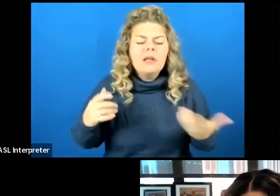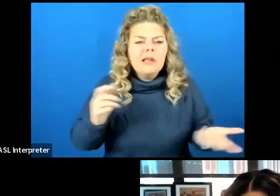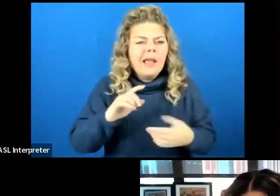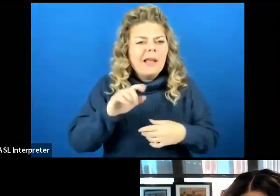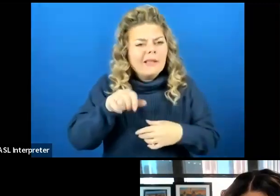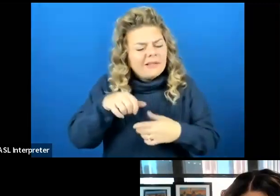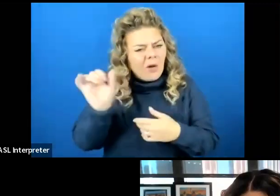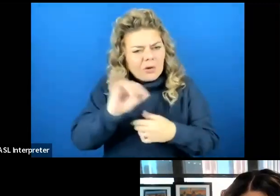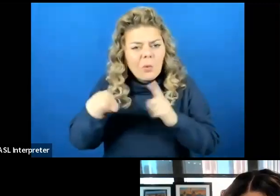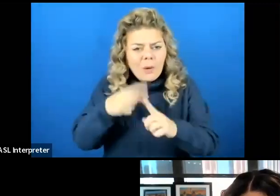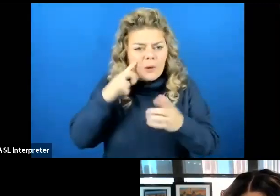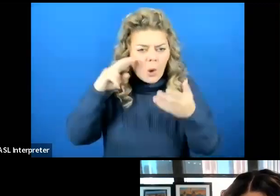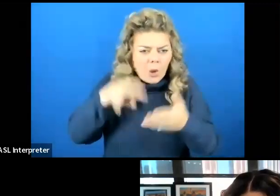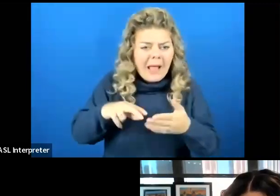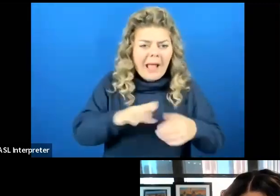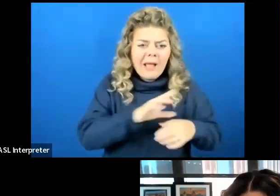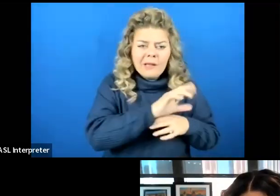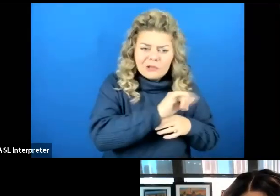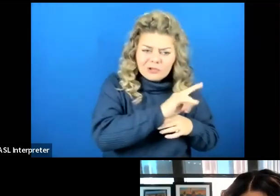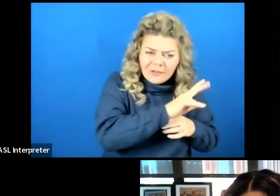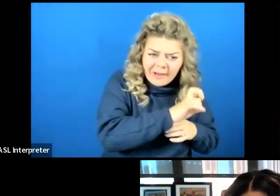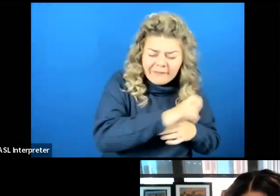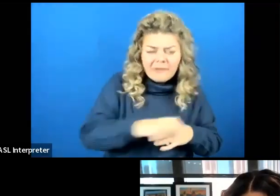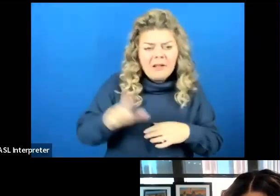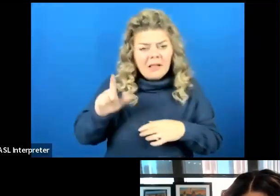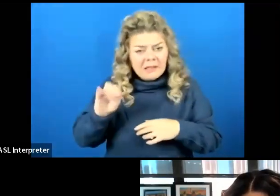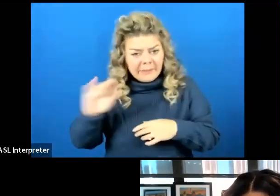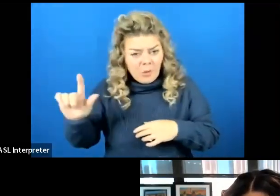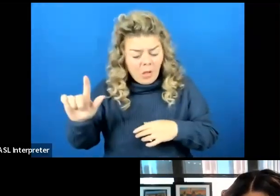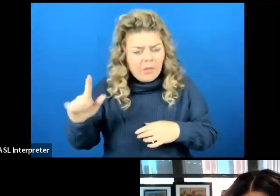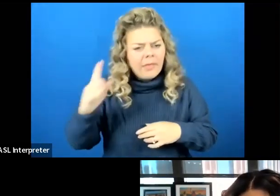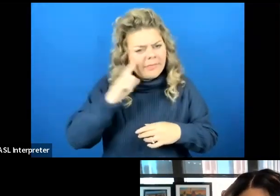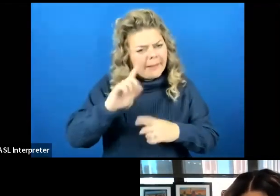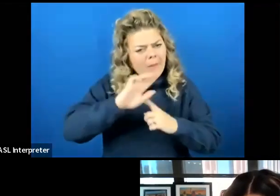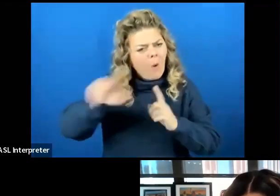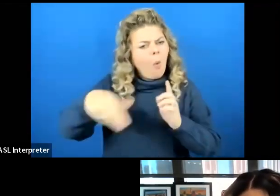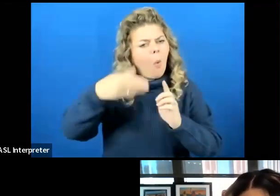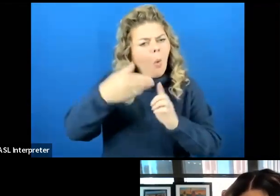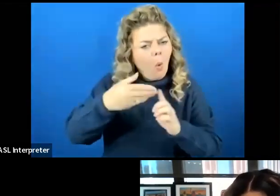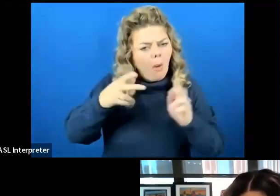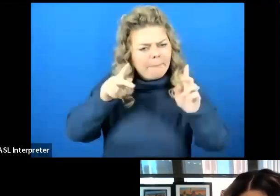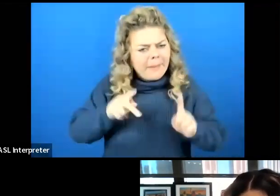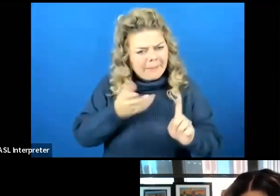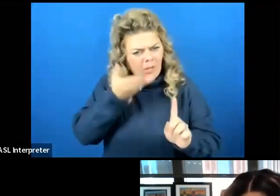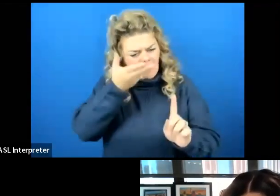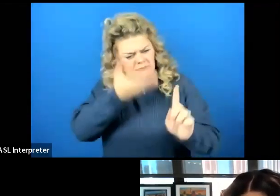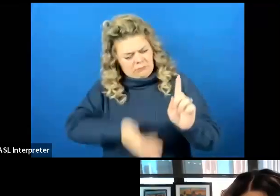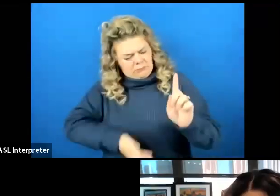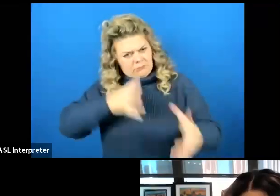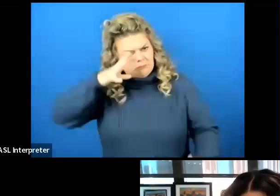and liberal, that we also need to be thinking about whole people. I will just say that it's often assumed that I'm just a,